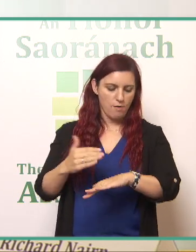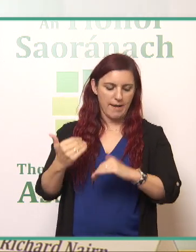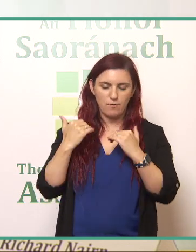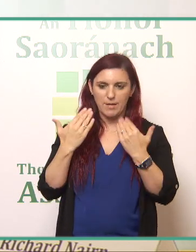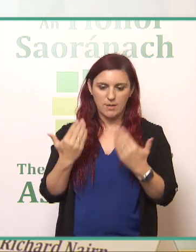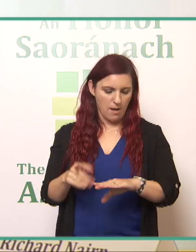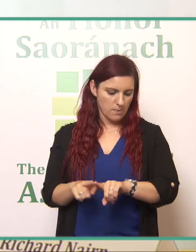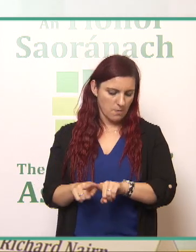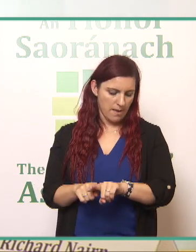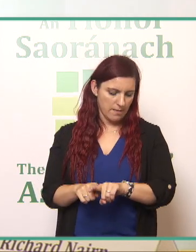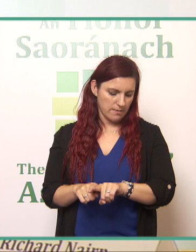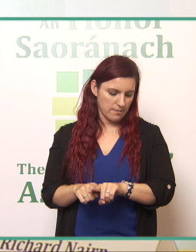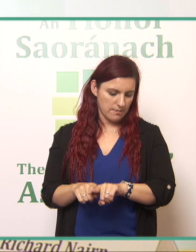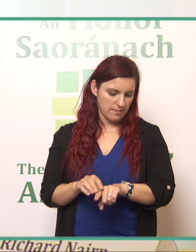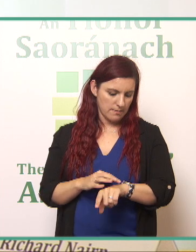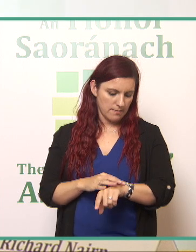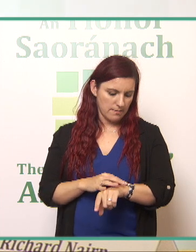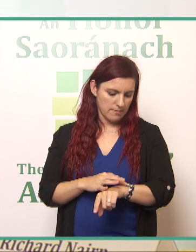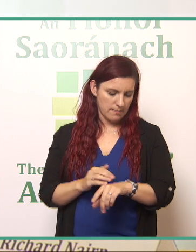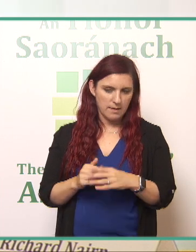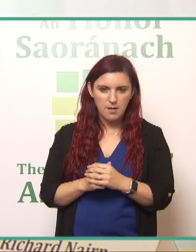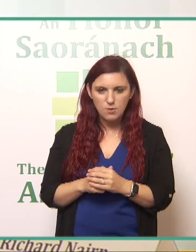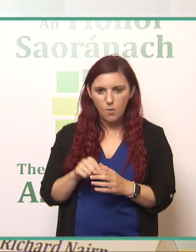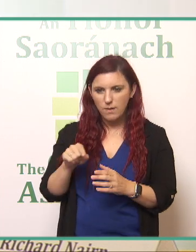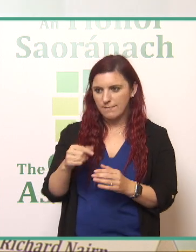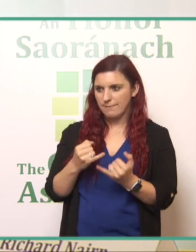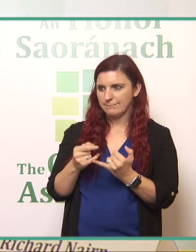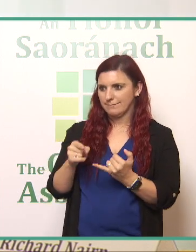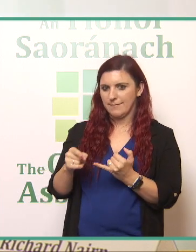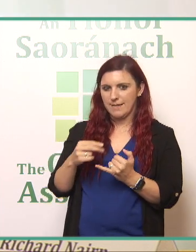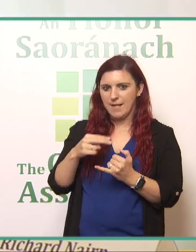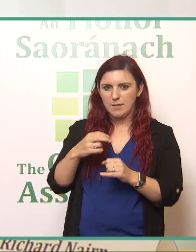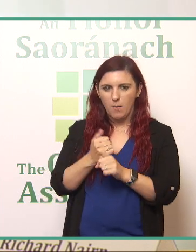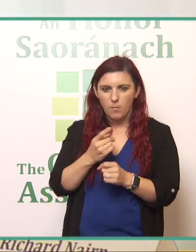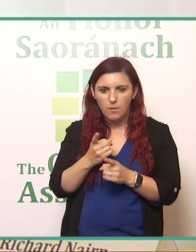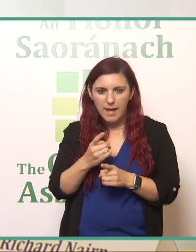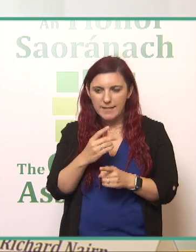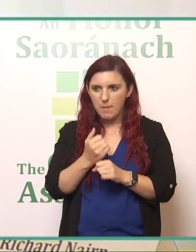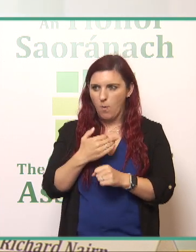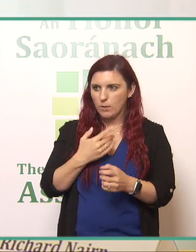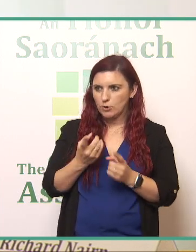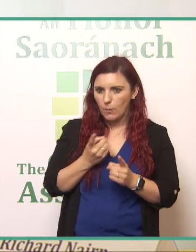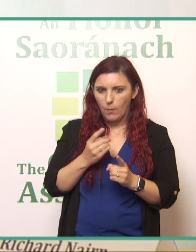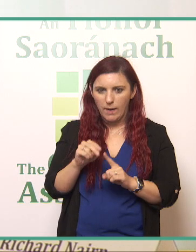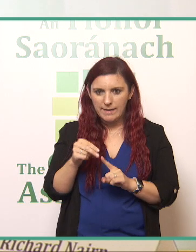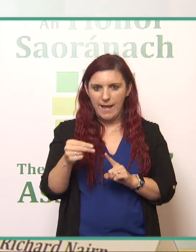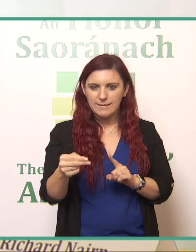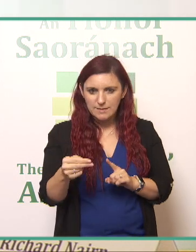presentation I genuinely mean it. It's not about what we should have done. It's now about what we what we do next with with